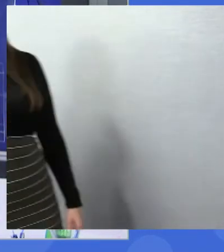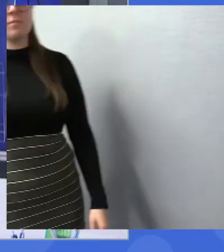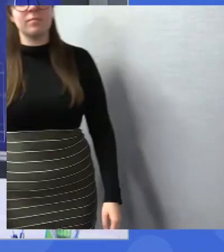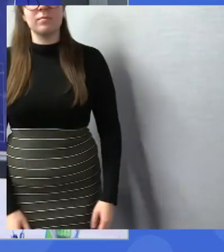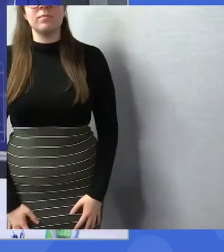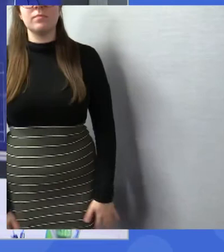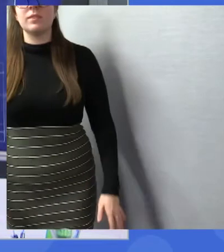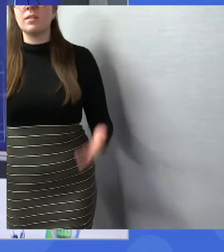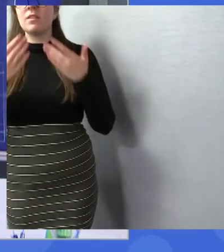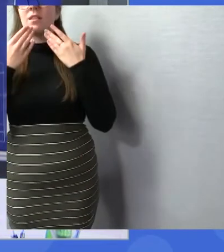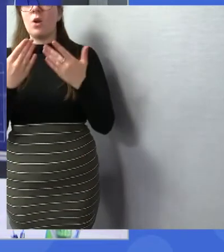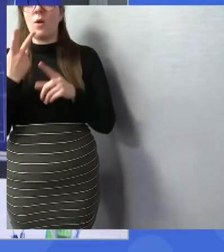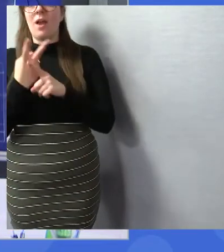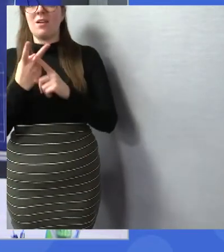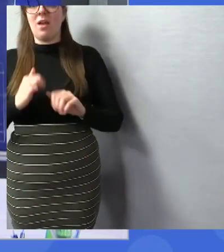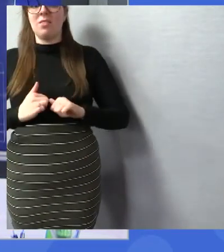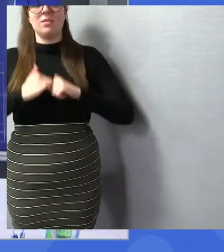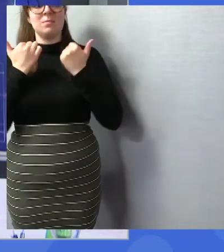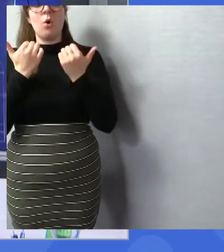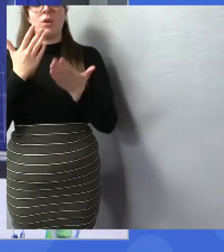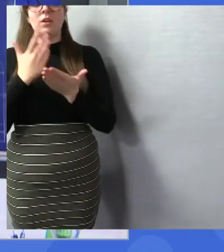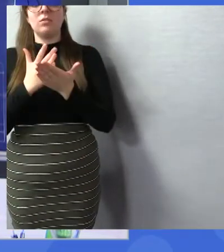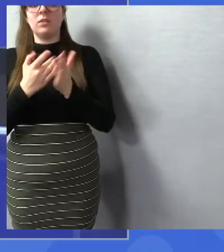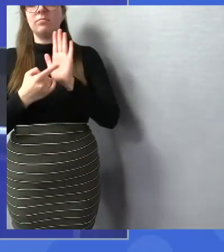really early demonstrates the commitment to this process and the